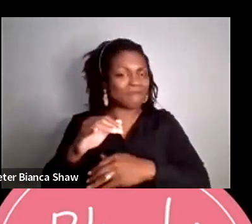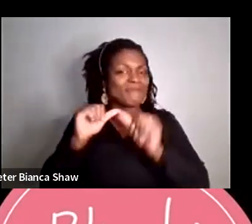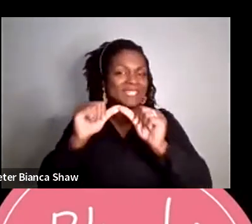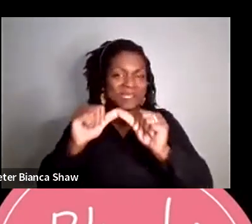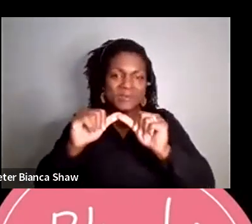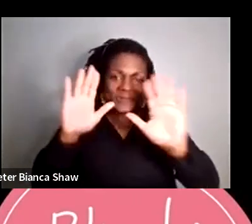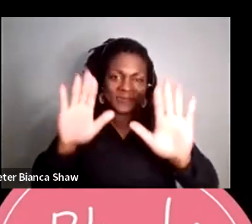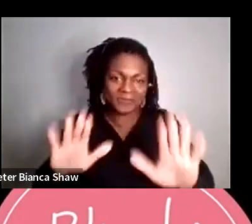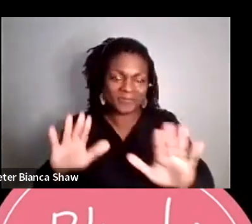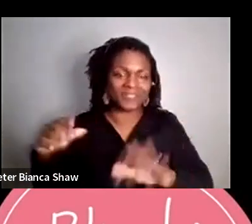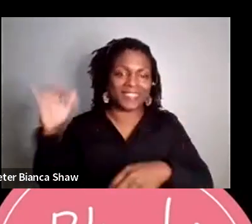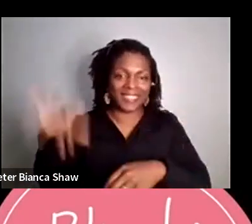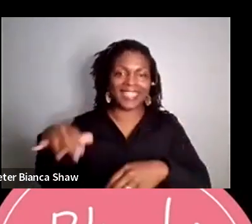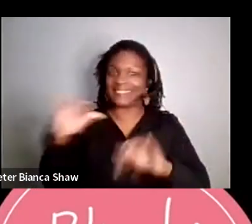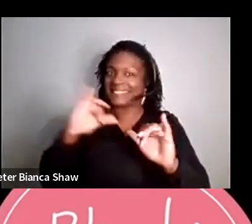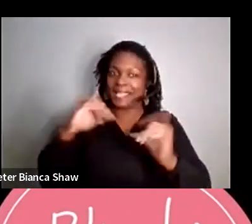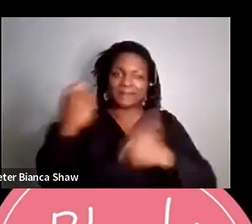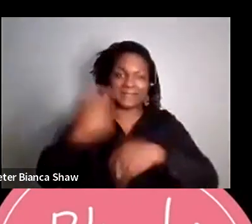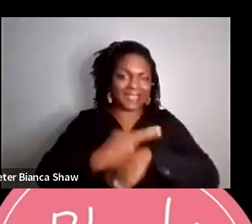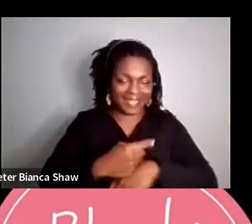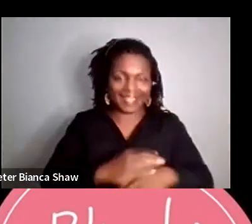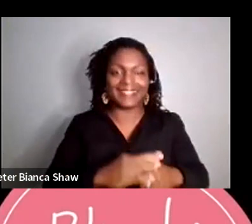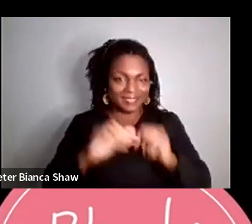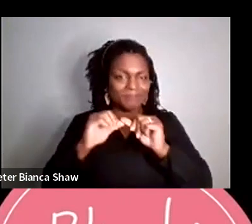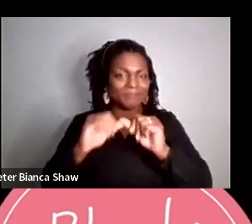And so please join us. for the next 3 days of sessions.